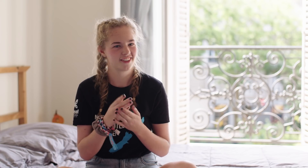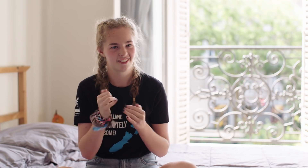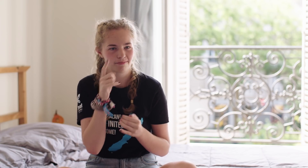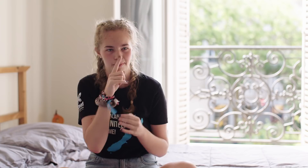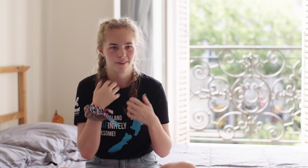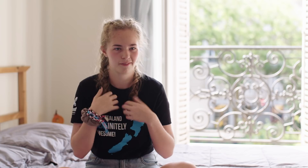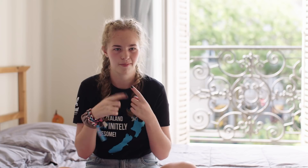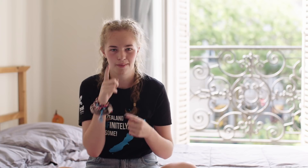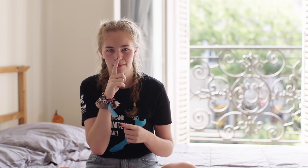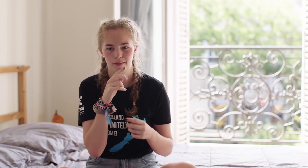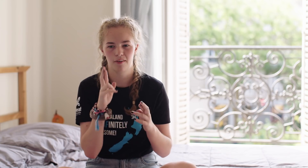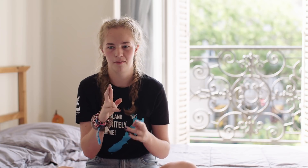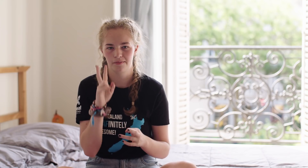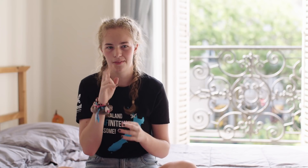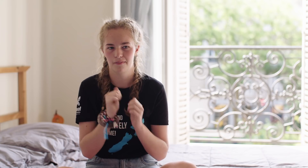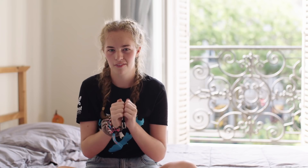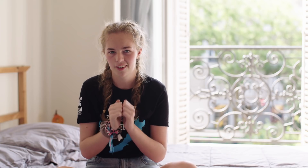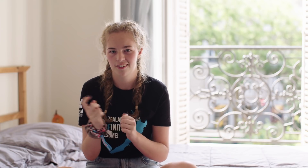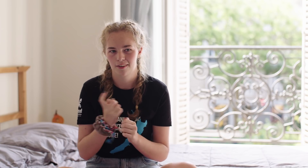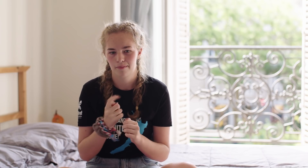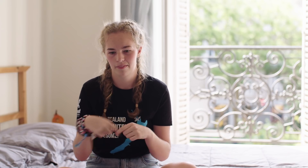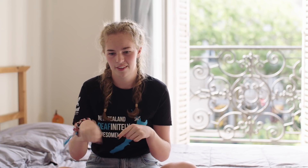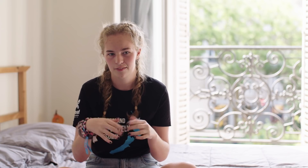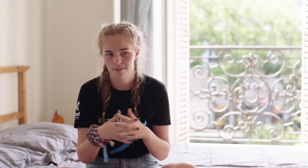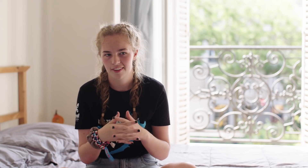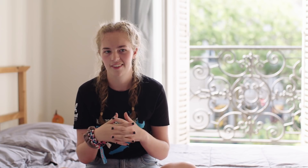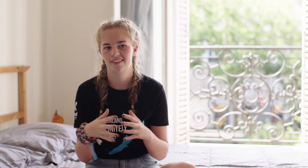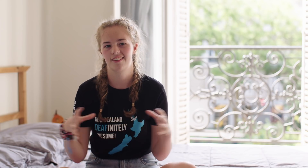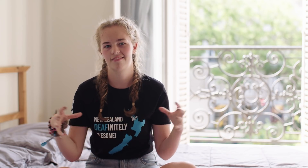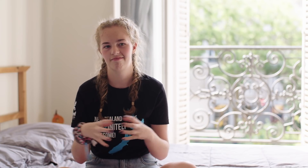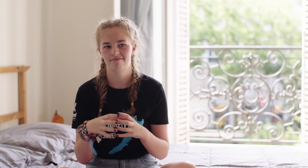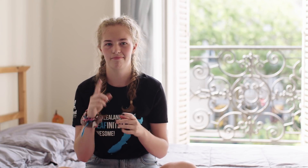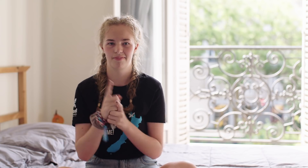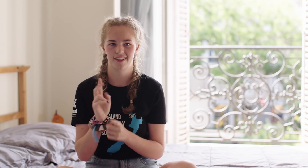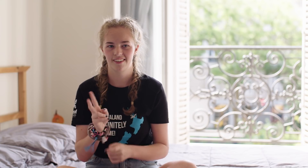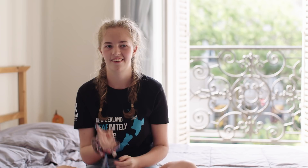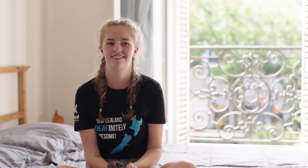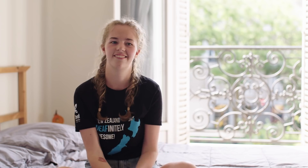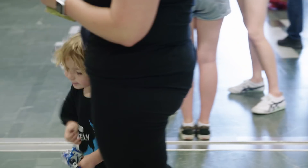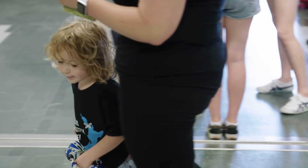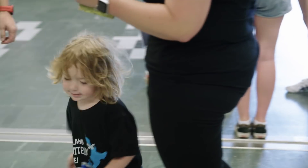and meet interesting people, and also hopefully I'll get to meet up with some of my friends this week as well.